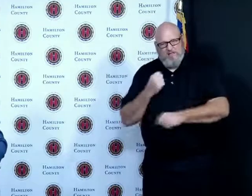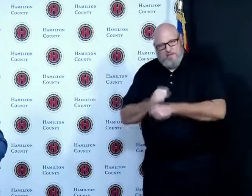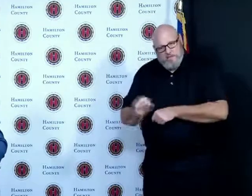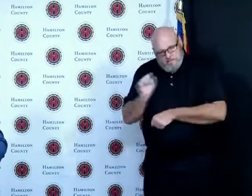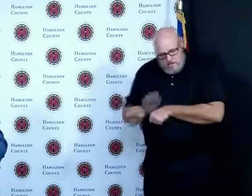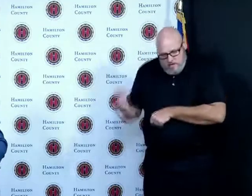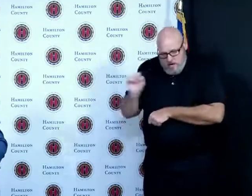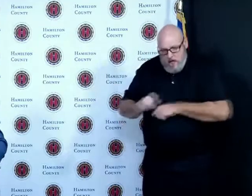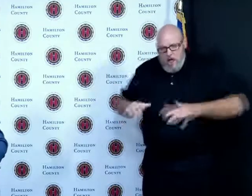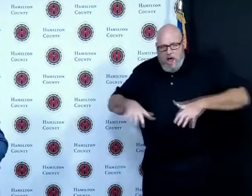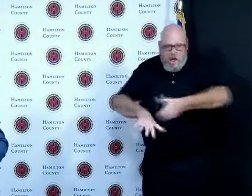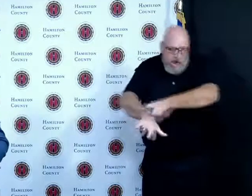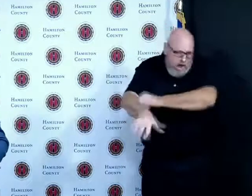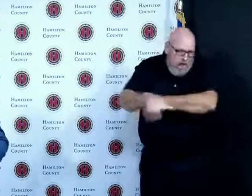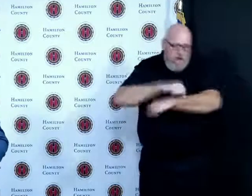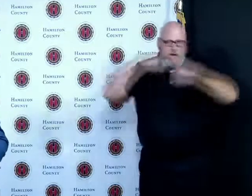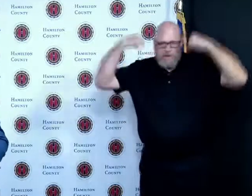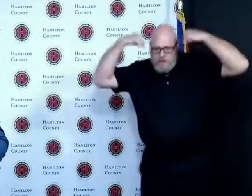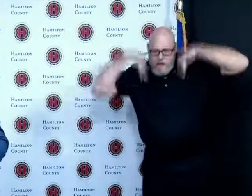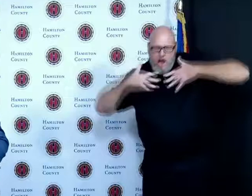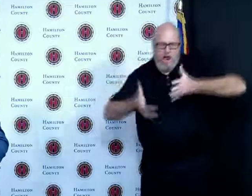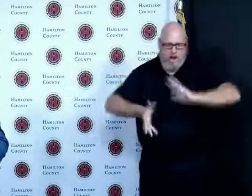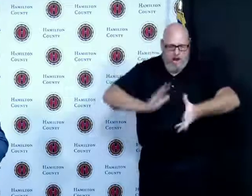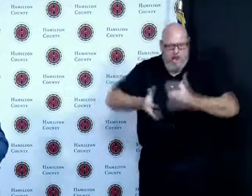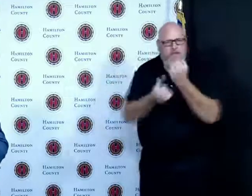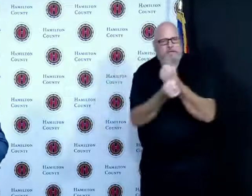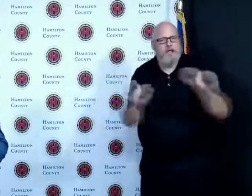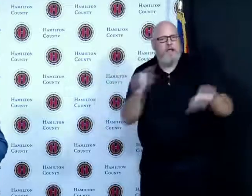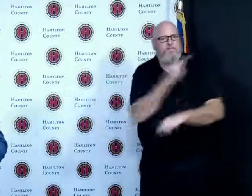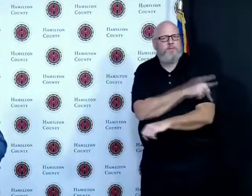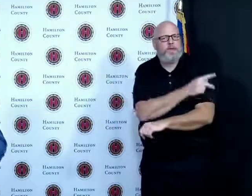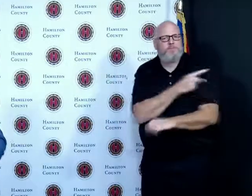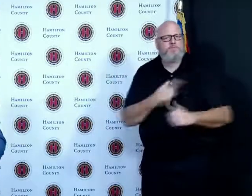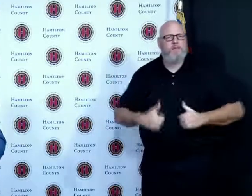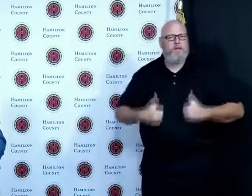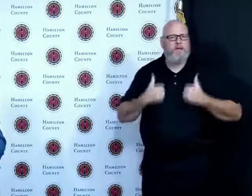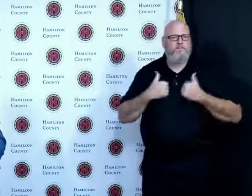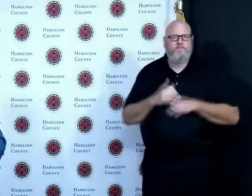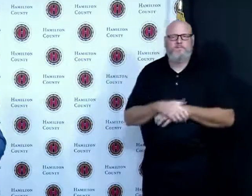over the last week my team has continued to work at these clinics and I can tell you that